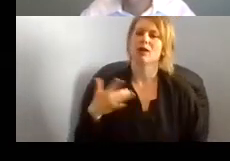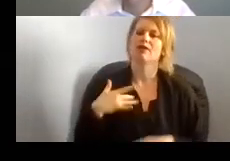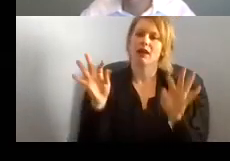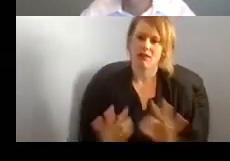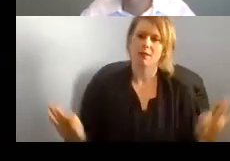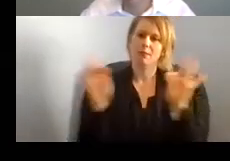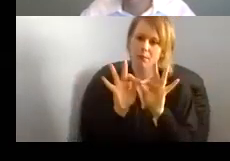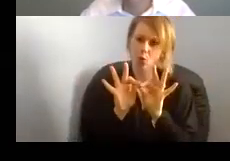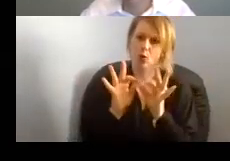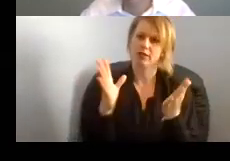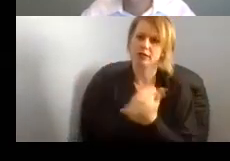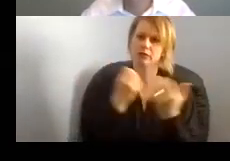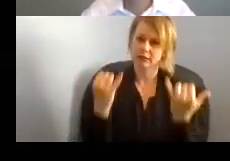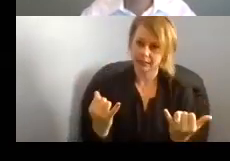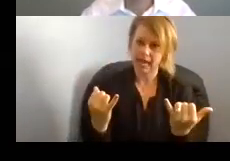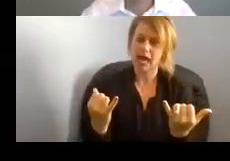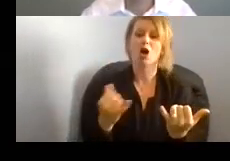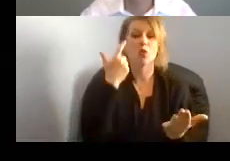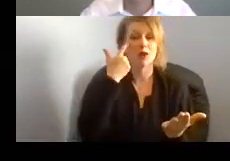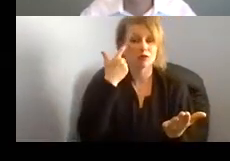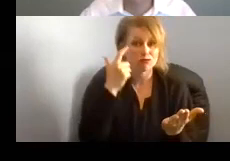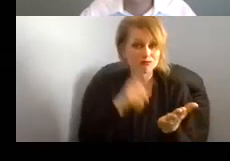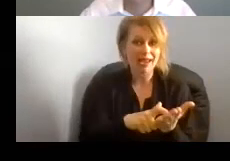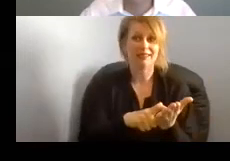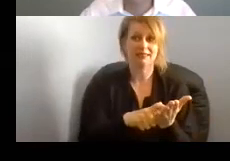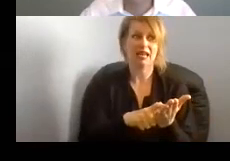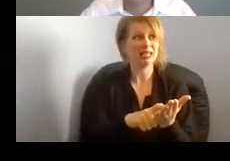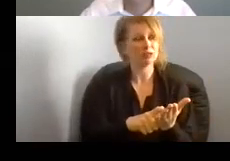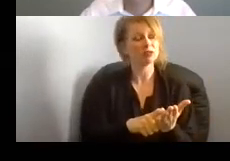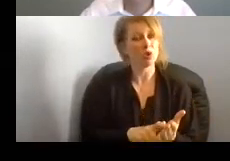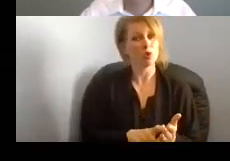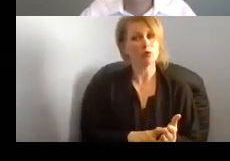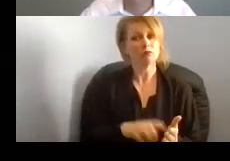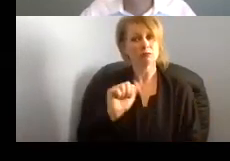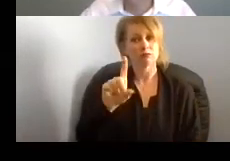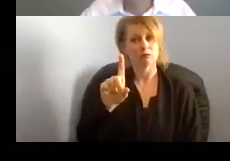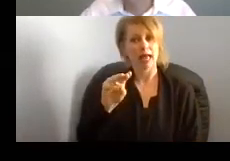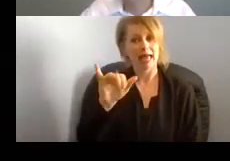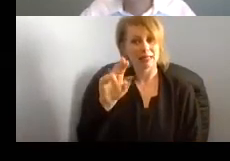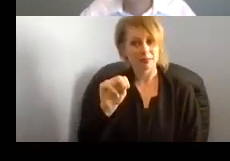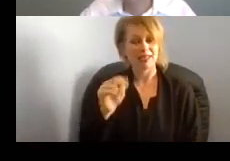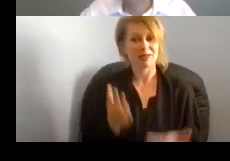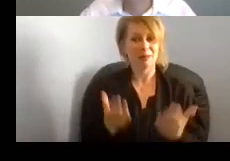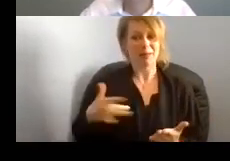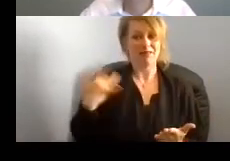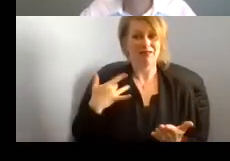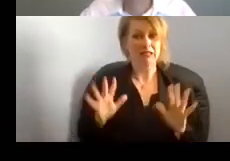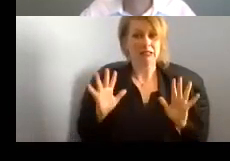and hesitancy comes from and offer some concrete solutions and things – and approaches that you can take.